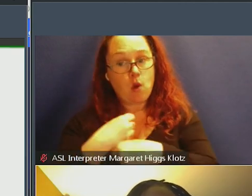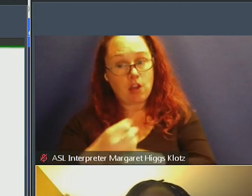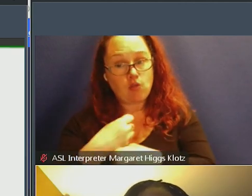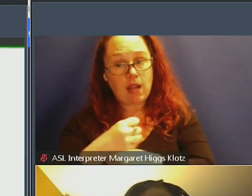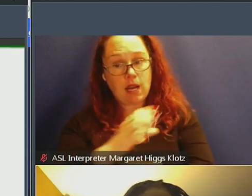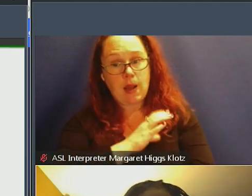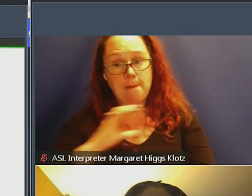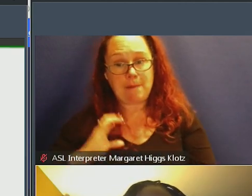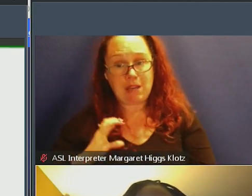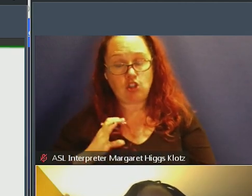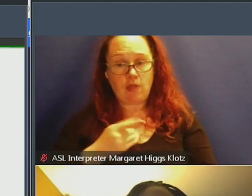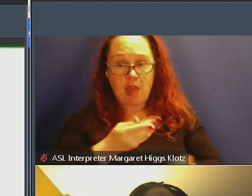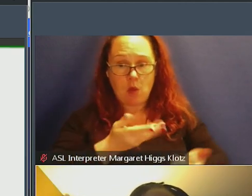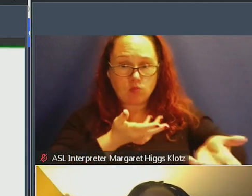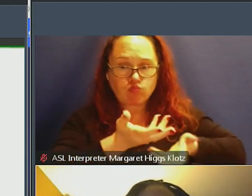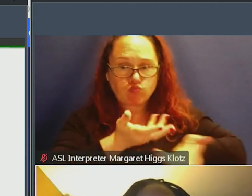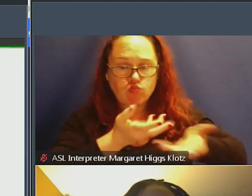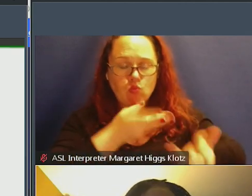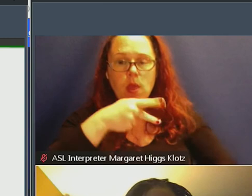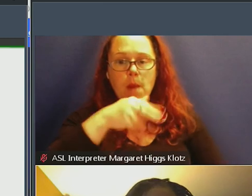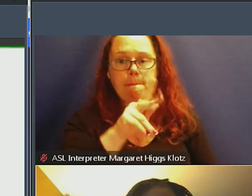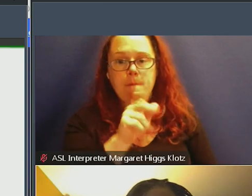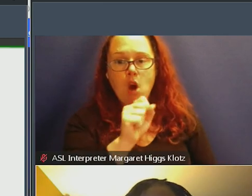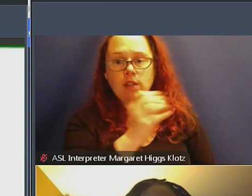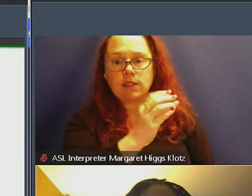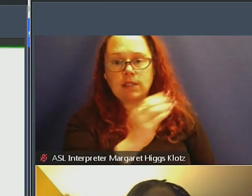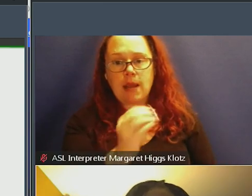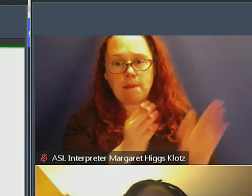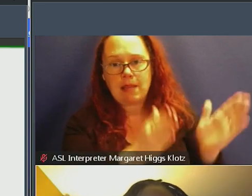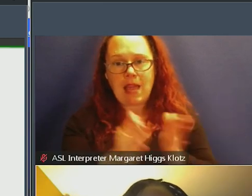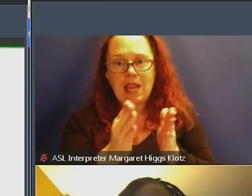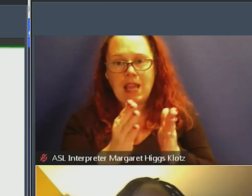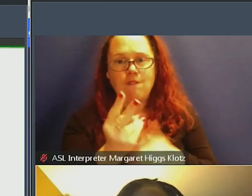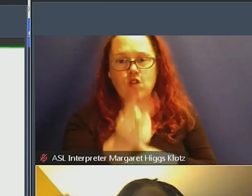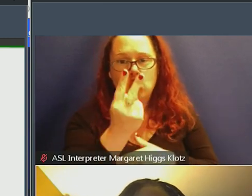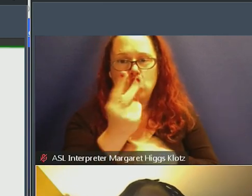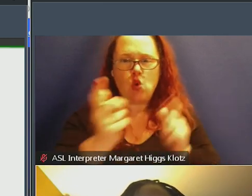planning function for the two largest counties in Maryland, Montgomery and Prince George's.